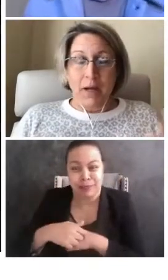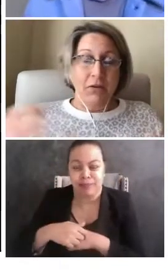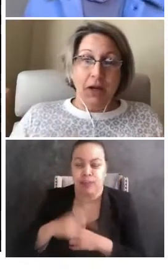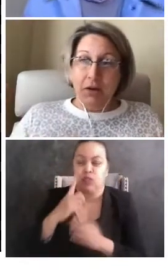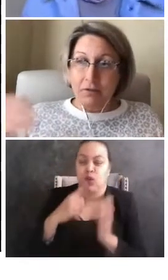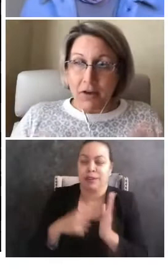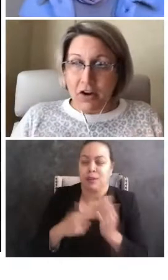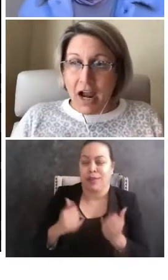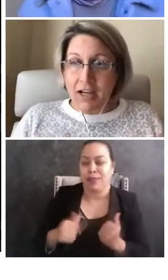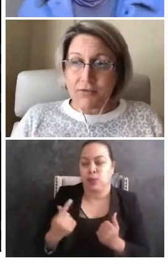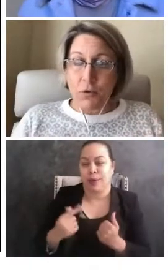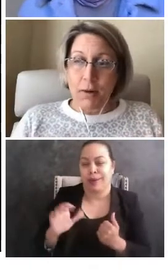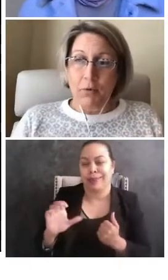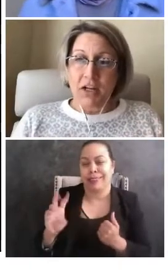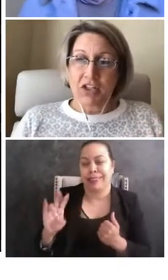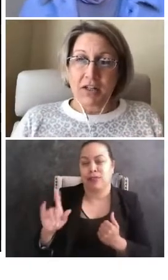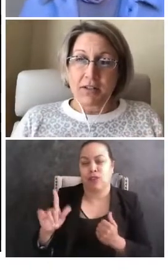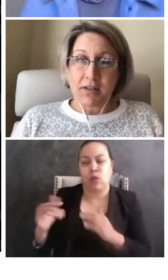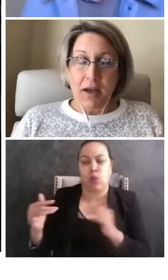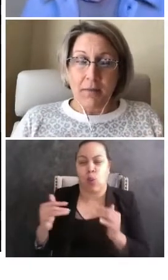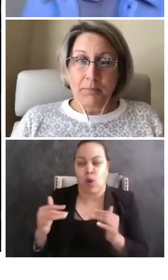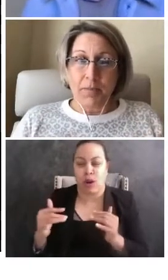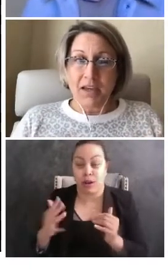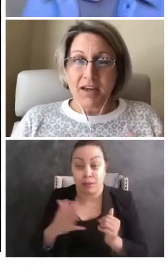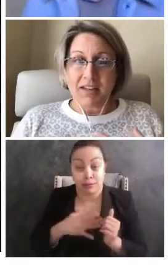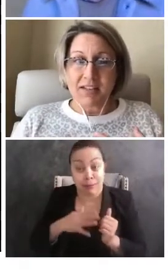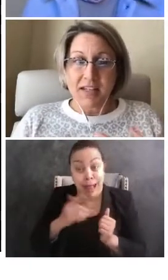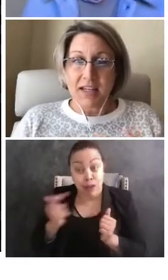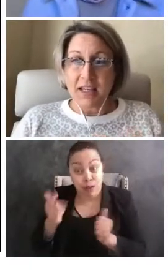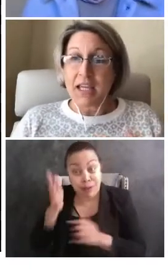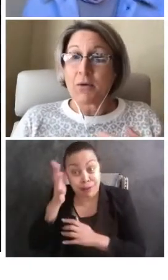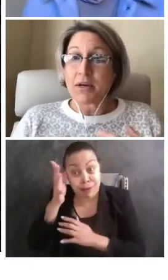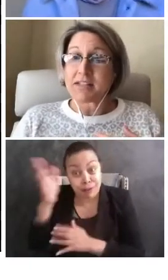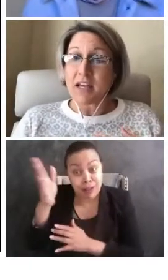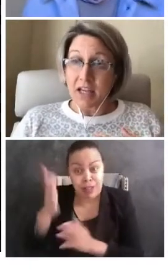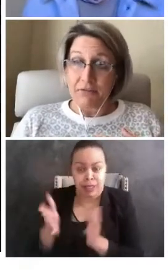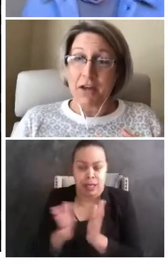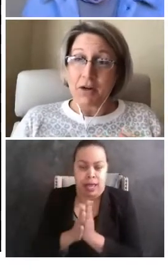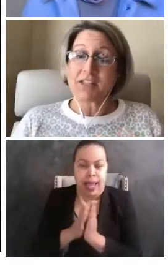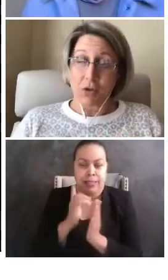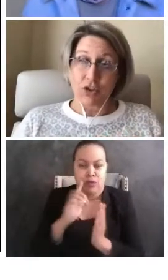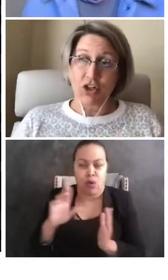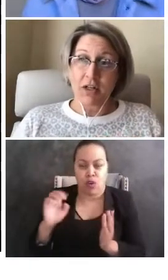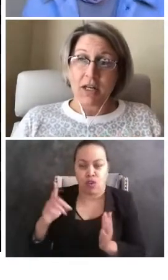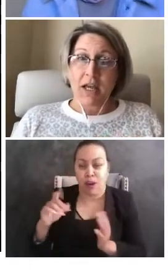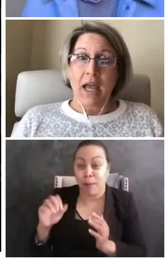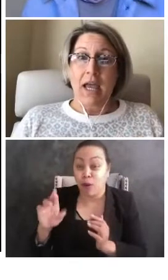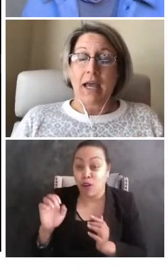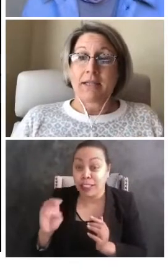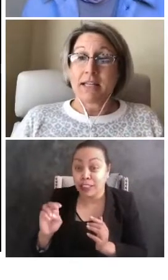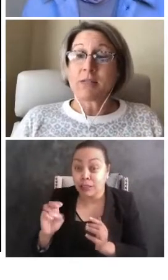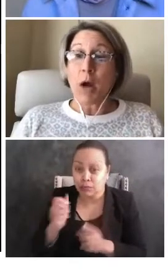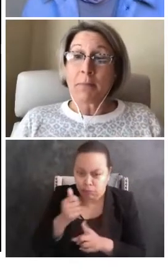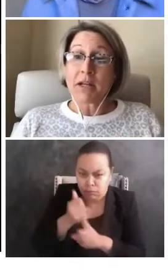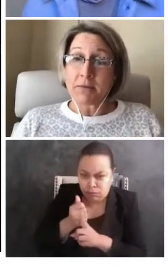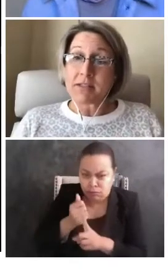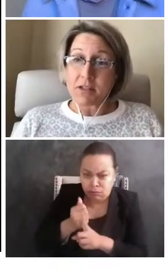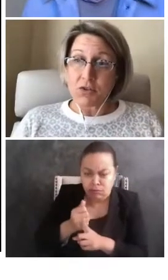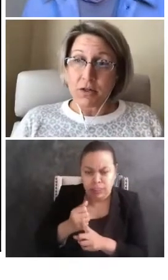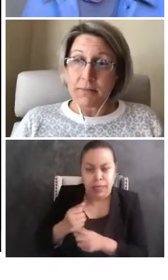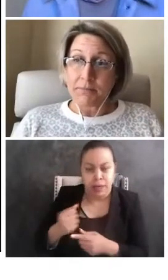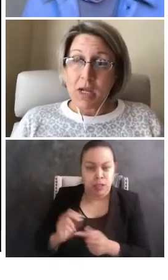My grandfather asked for reparations because he was a confederate soldier and his property